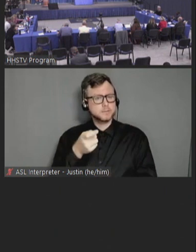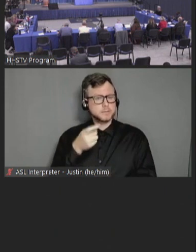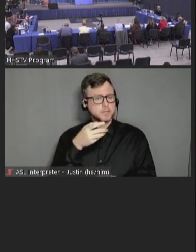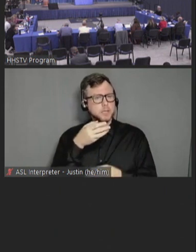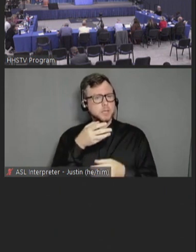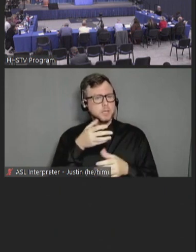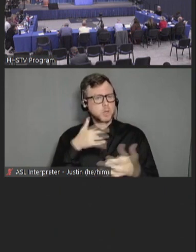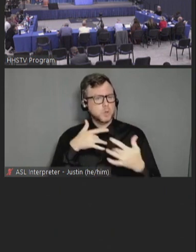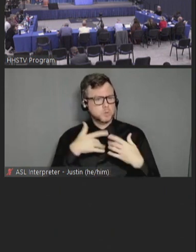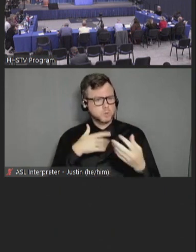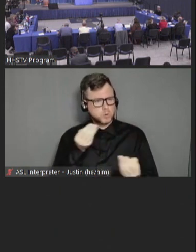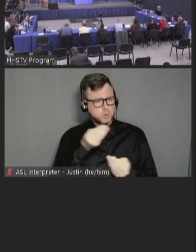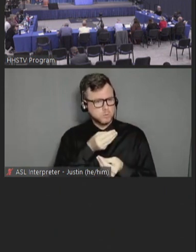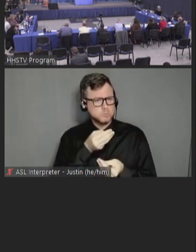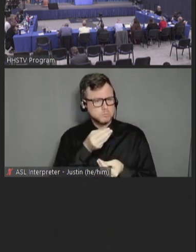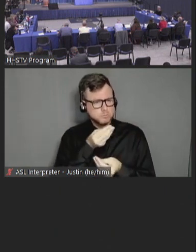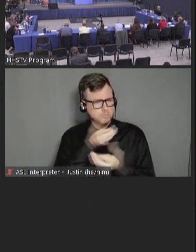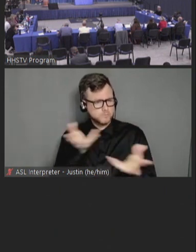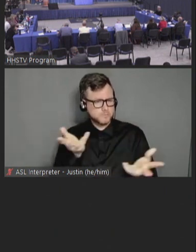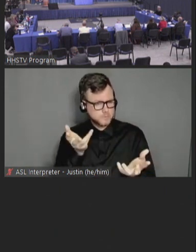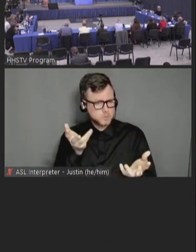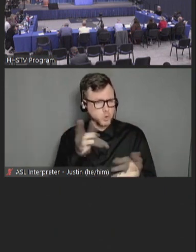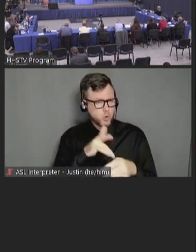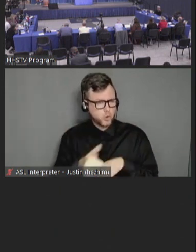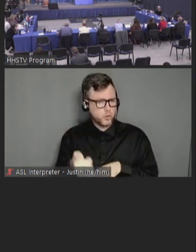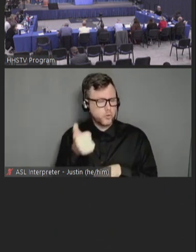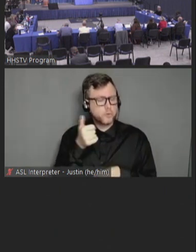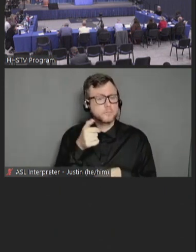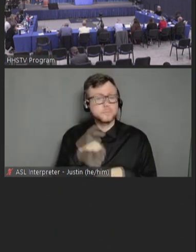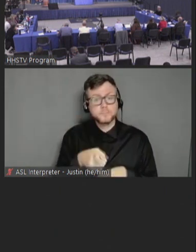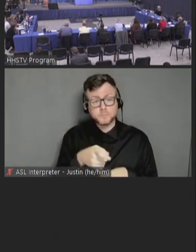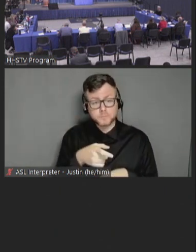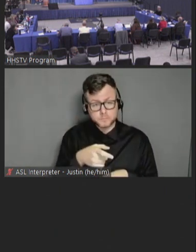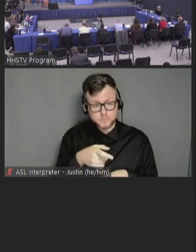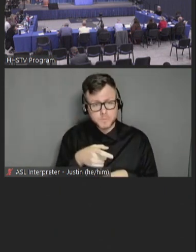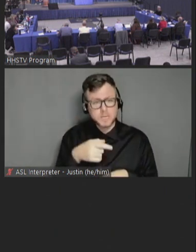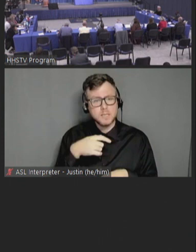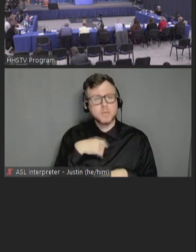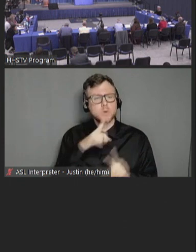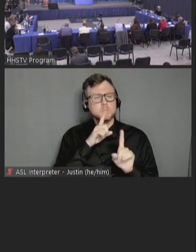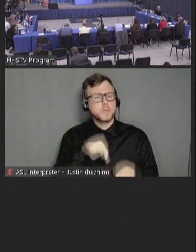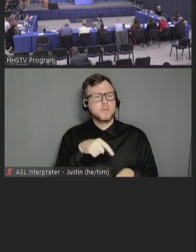Additionally, claims of responsiveness ring a bit hollow when considering that today's